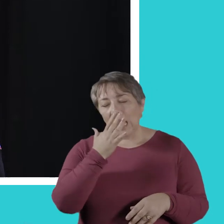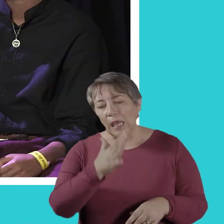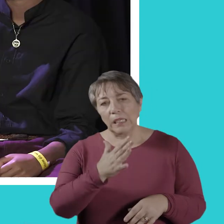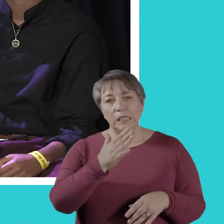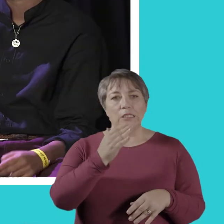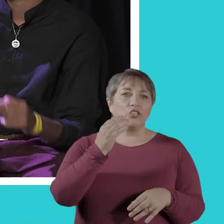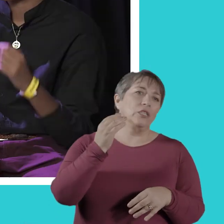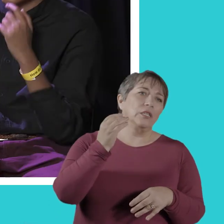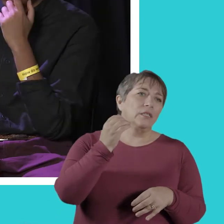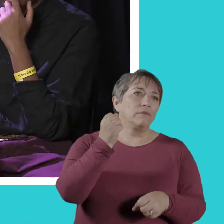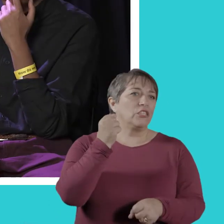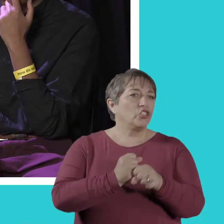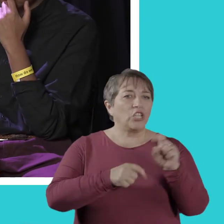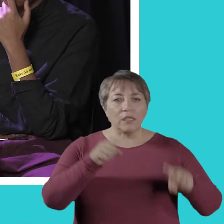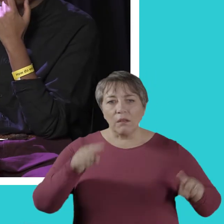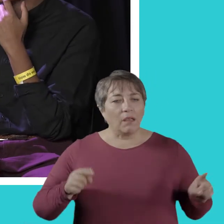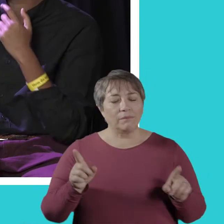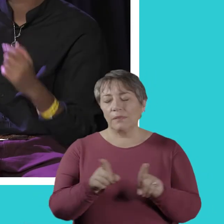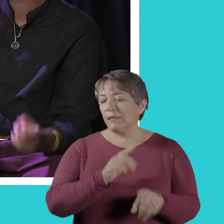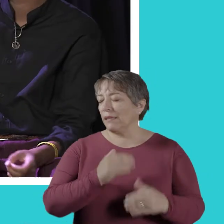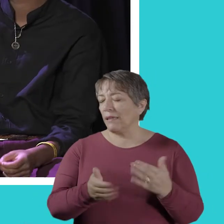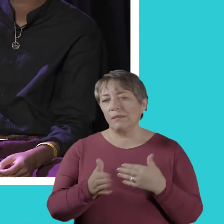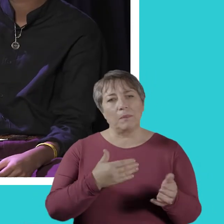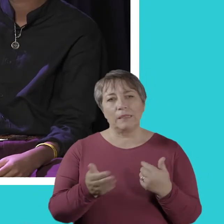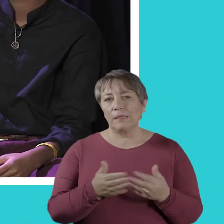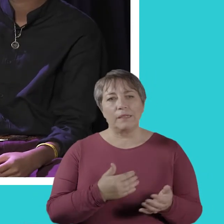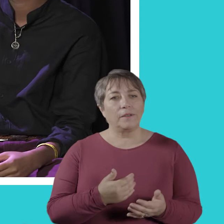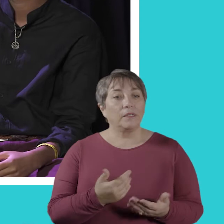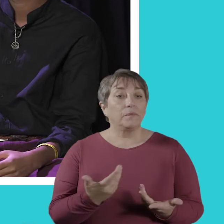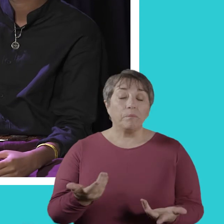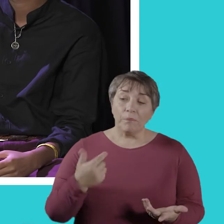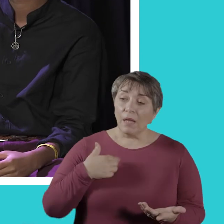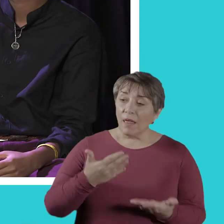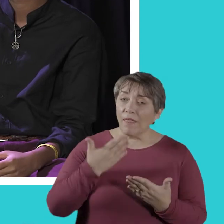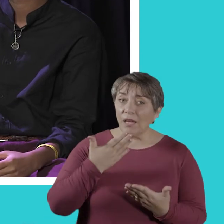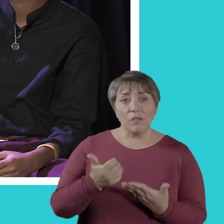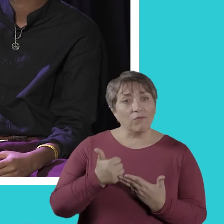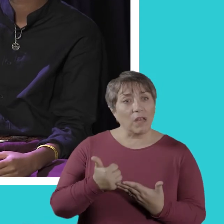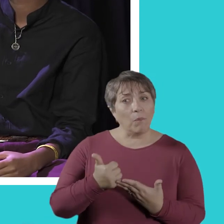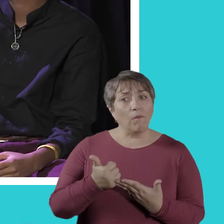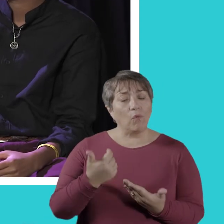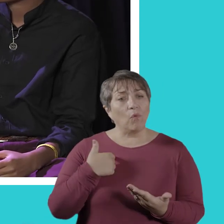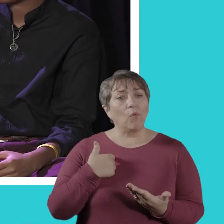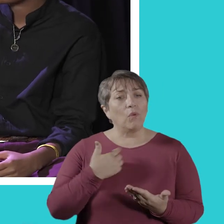Thank you so much I think that's really helped kind of clarify and kind of brought a lot to the conversation that I hadn't even thought of. I really love what you say about kind of meeting